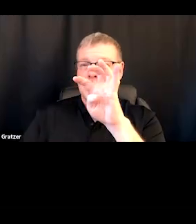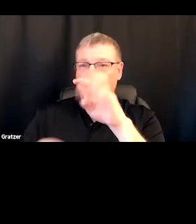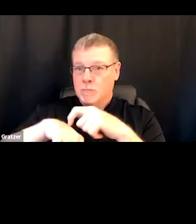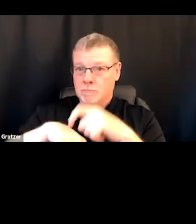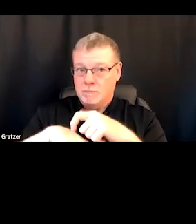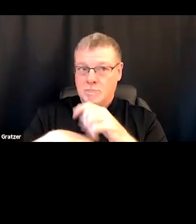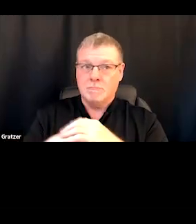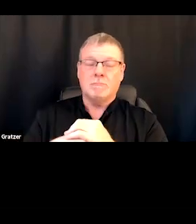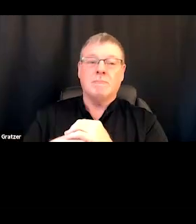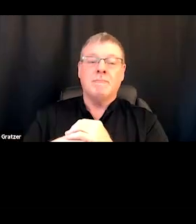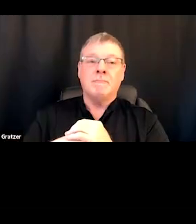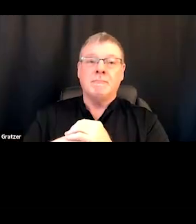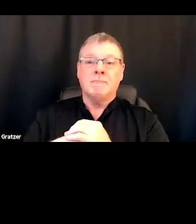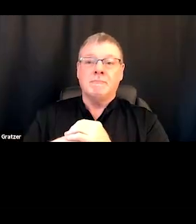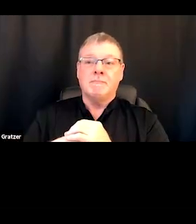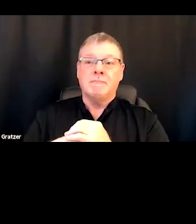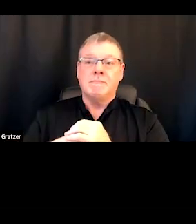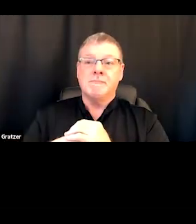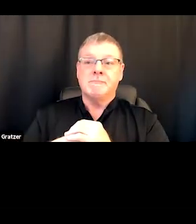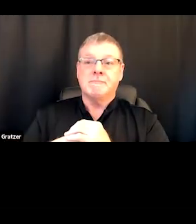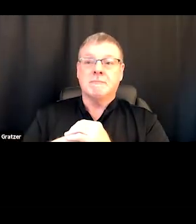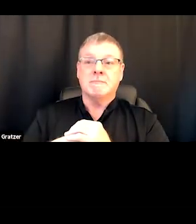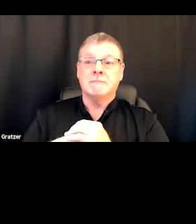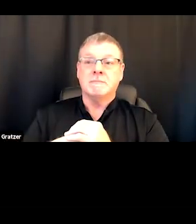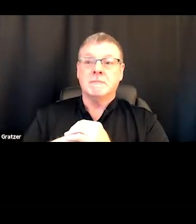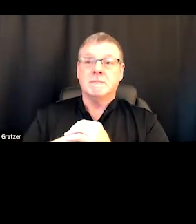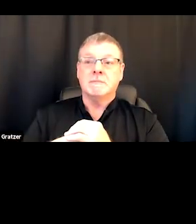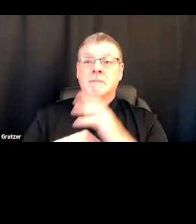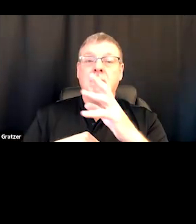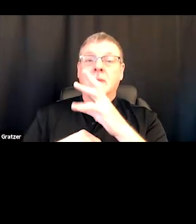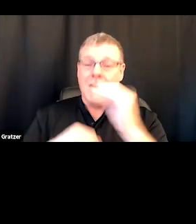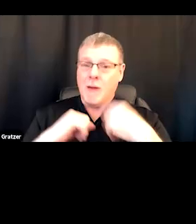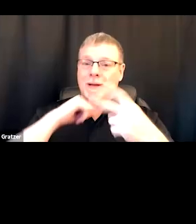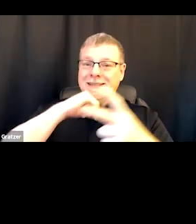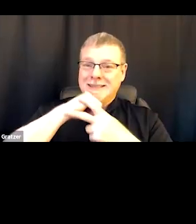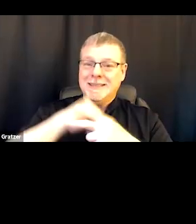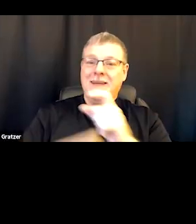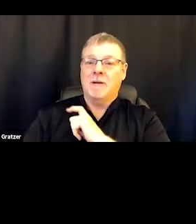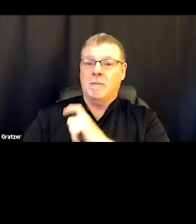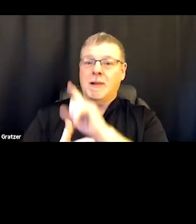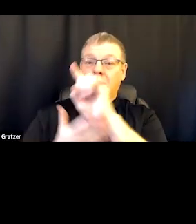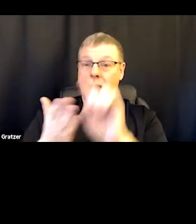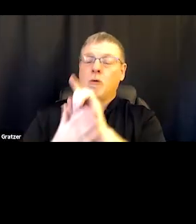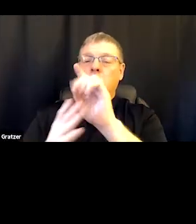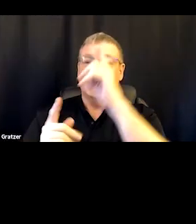And generally, we're saving police hours to do other types of work,